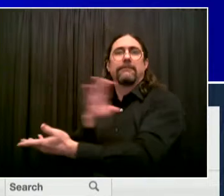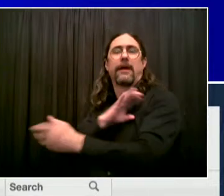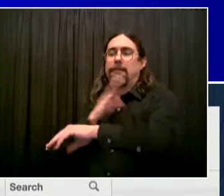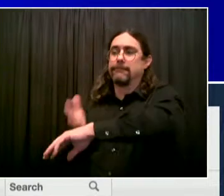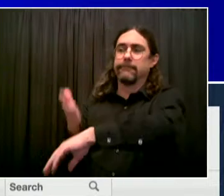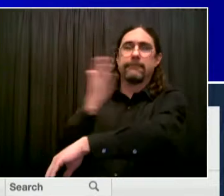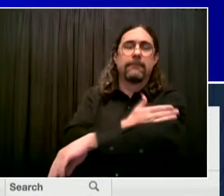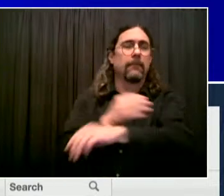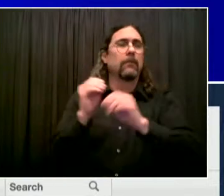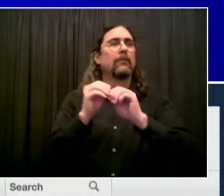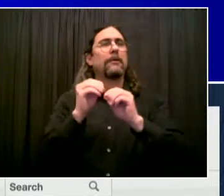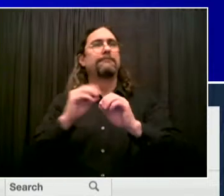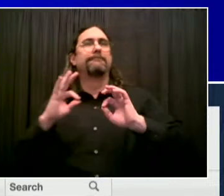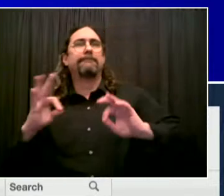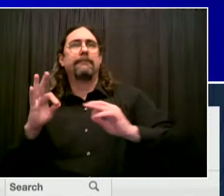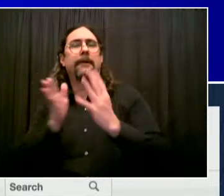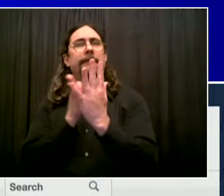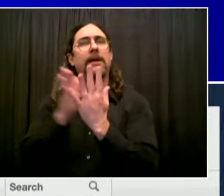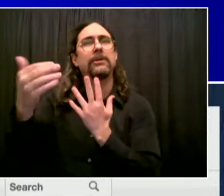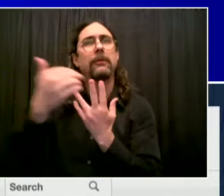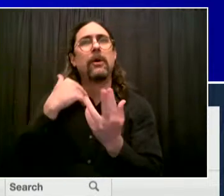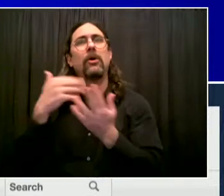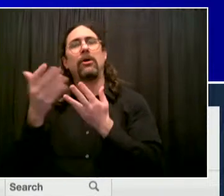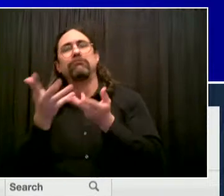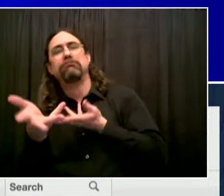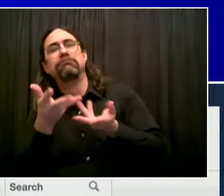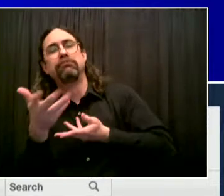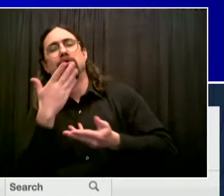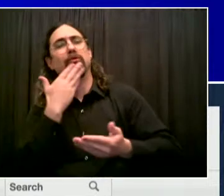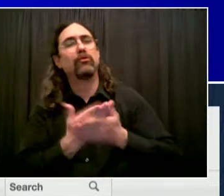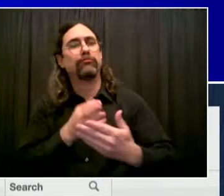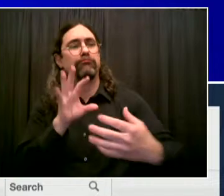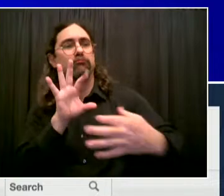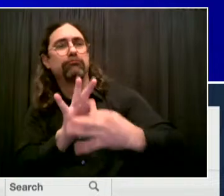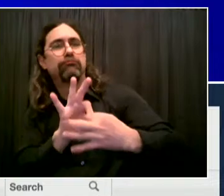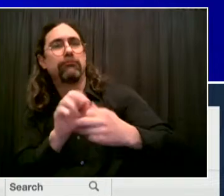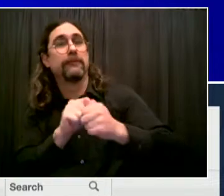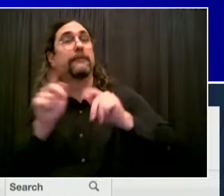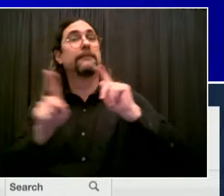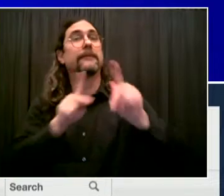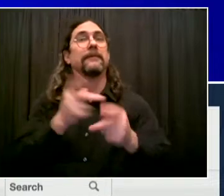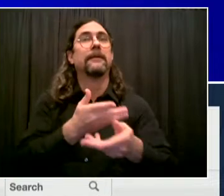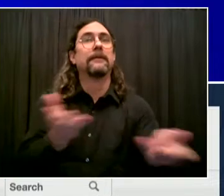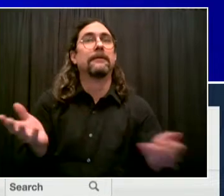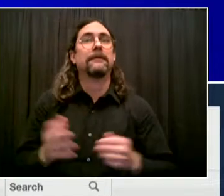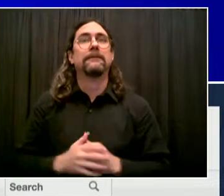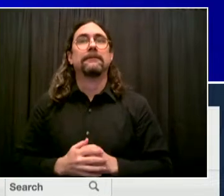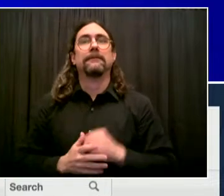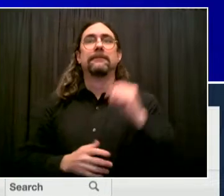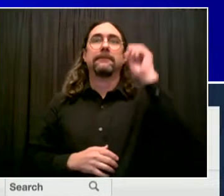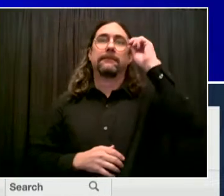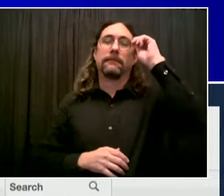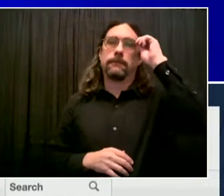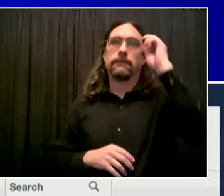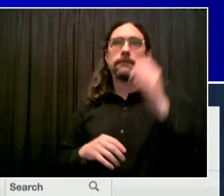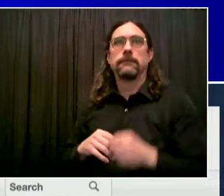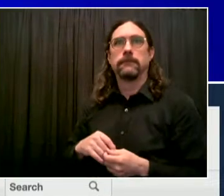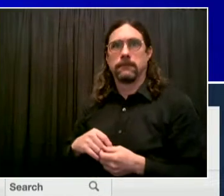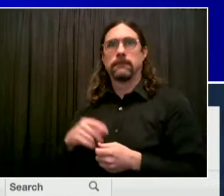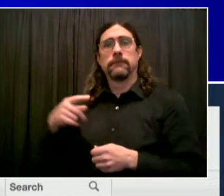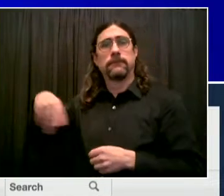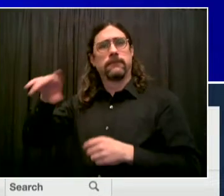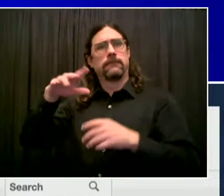WE WANT TO FOCUS